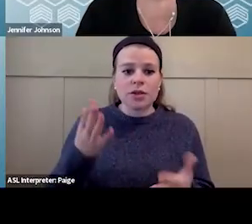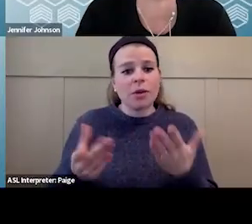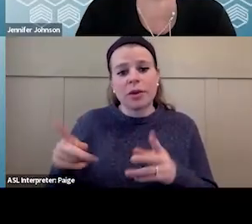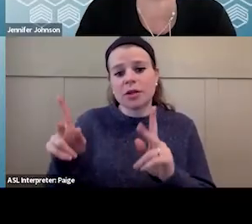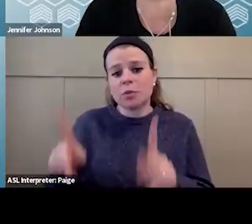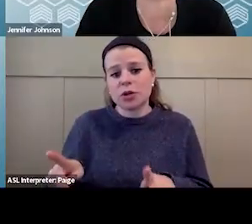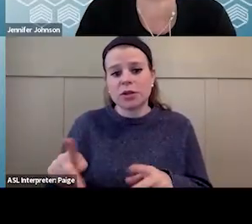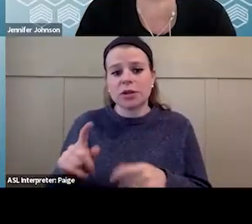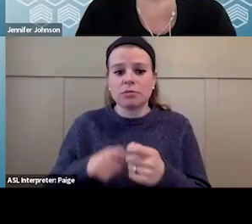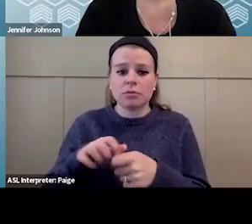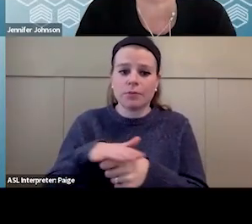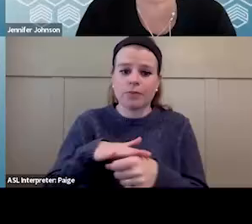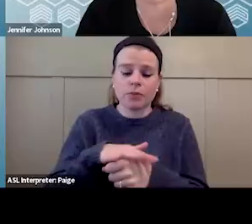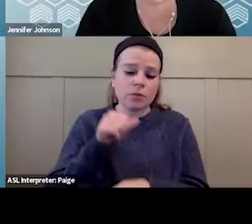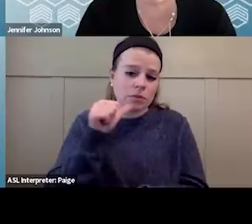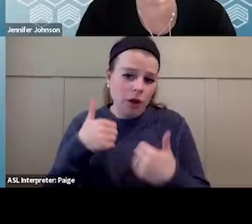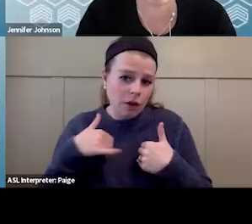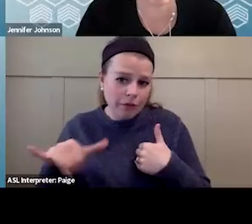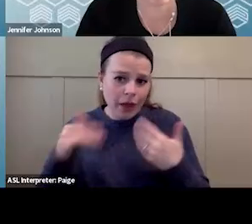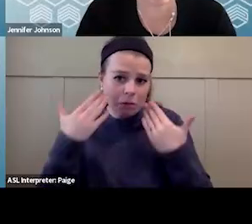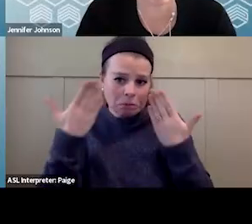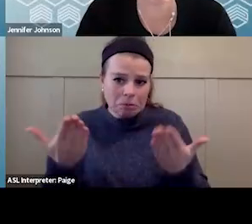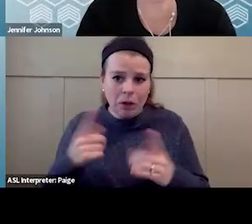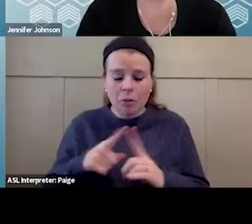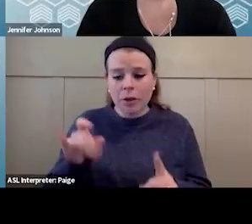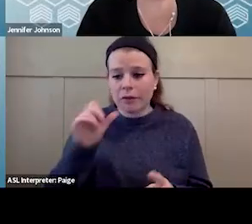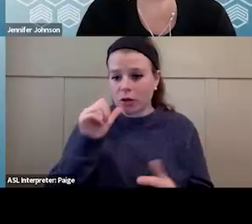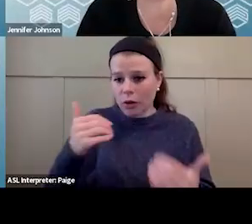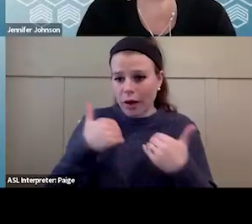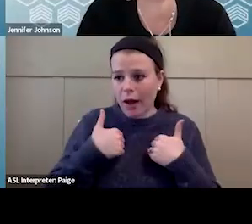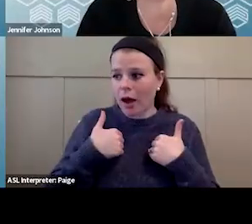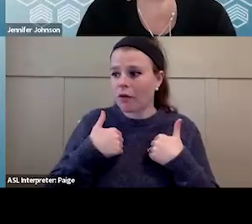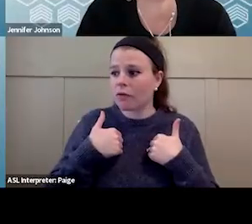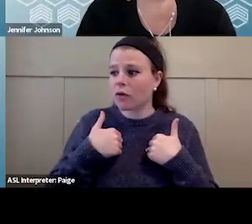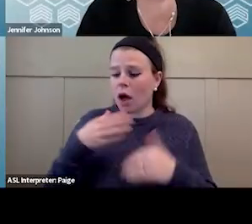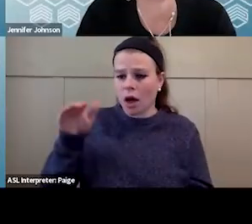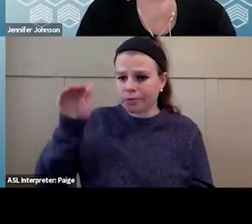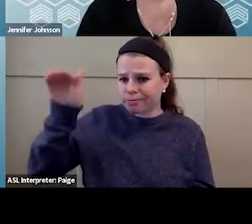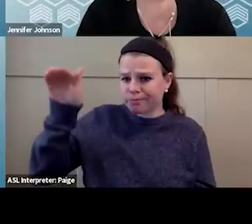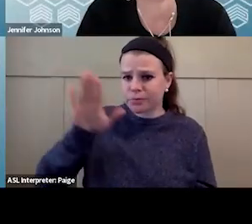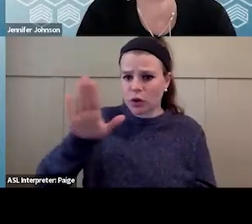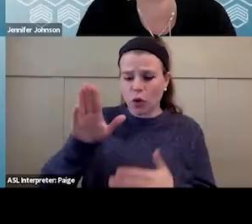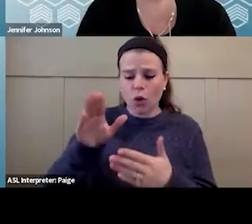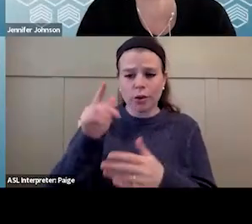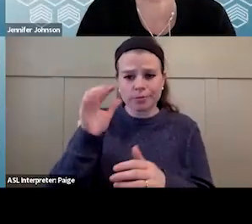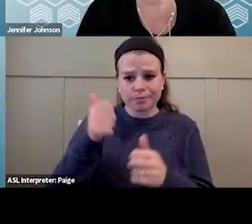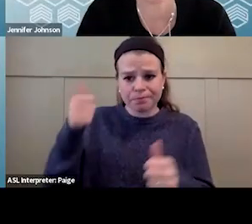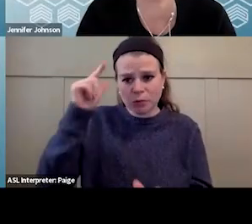Um, but, y- you know, if they don't, you wanna go to your legislature and say, "Hey, we need this. We, we need this.